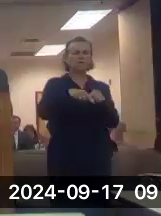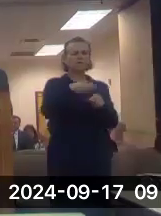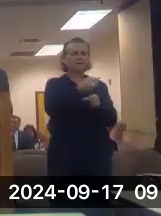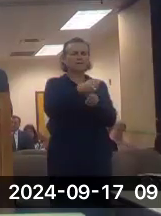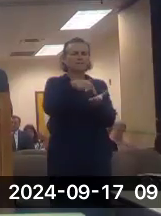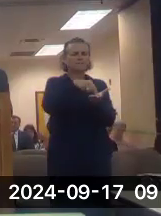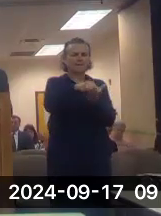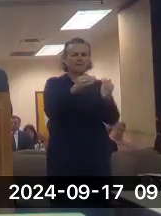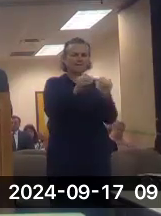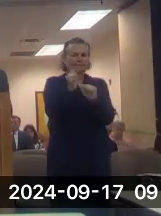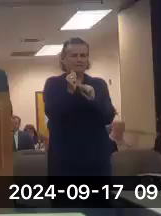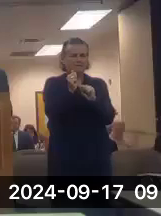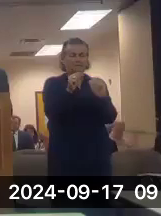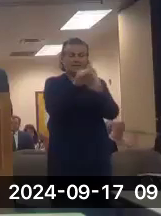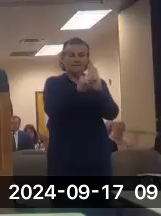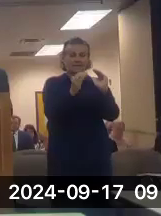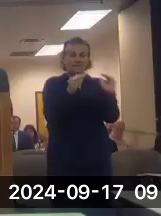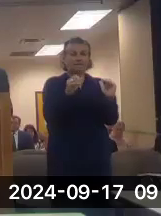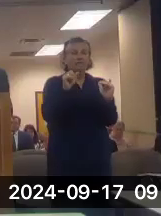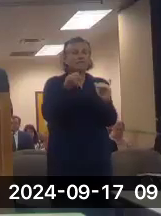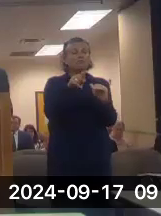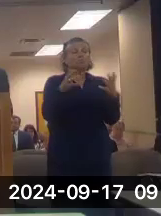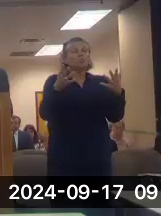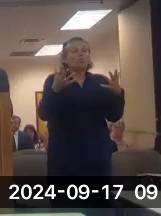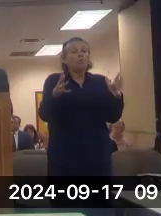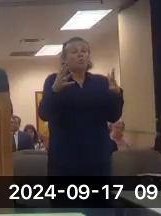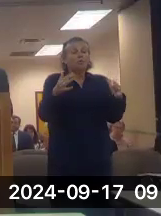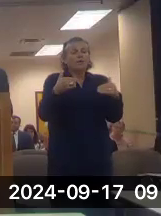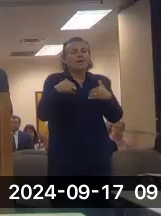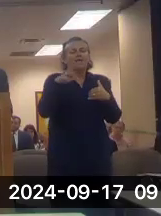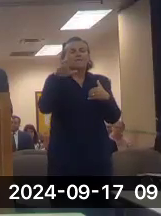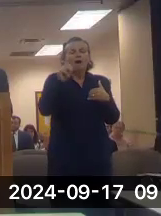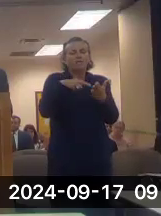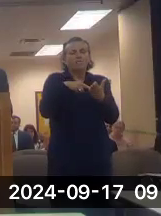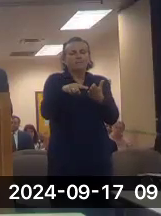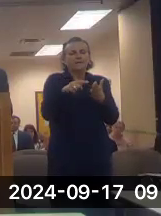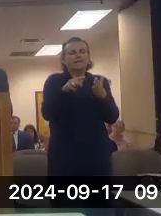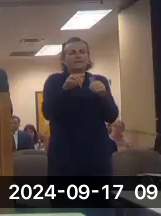Reginald Parson: at the State level. Reginald Parson: If they've already taken unpaid leave Reginald Parson: at the Federal level